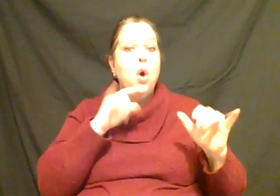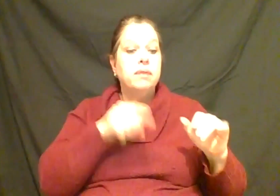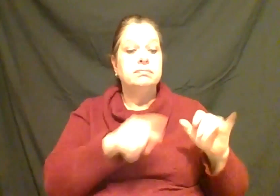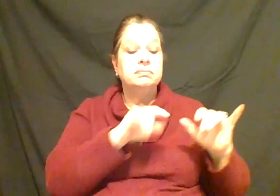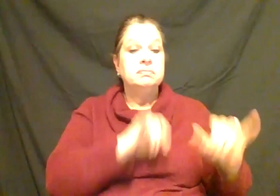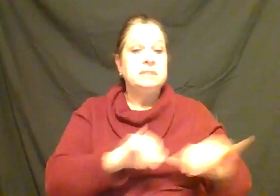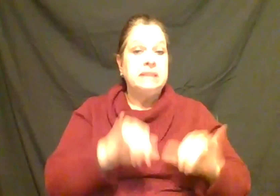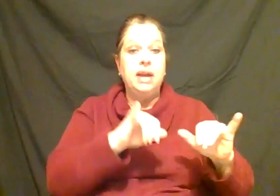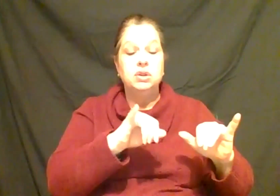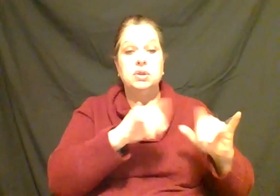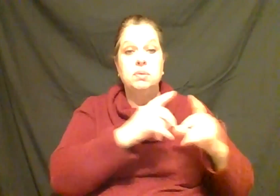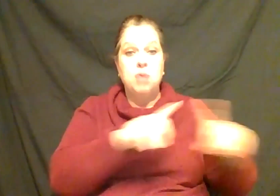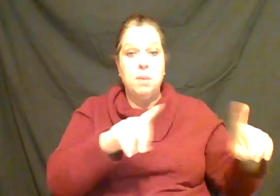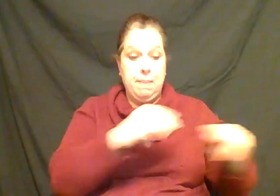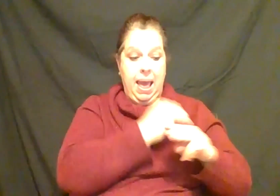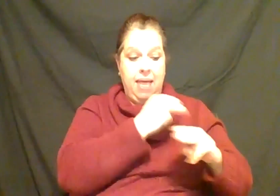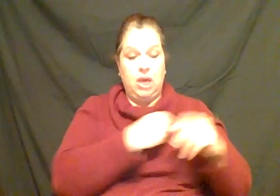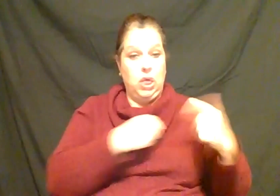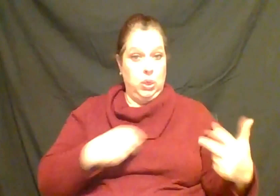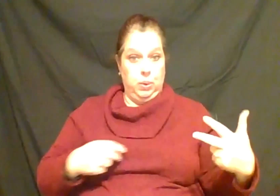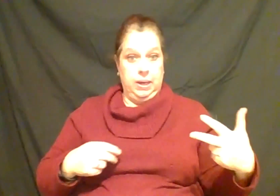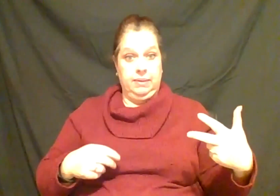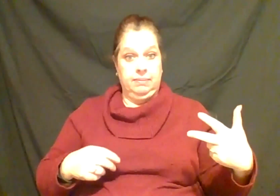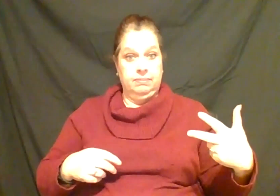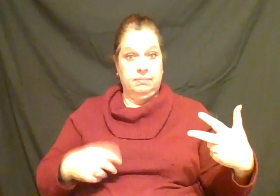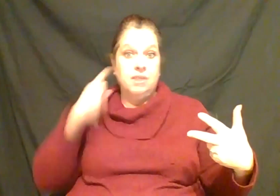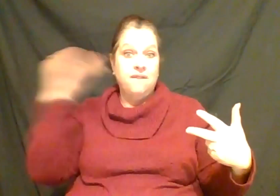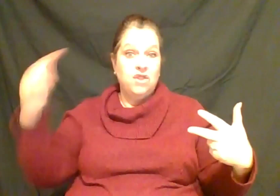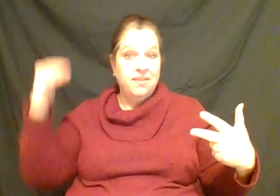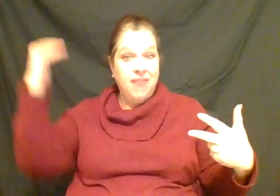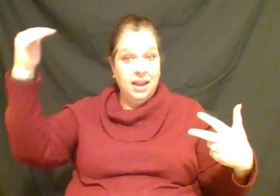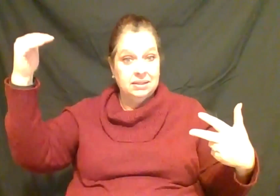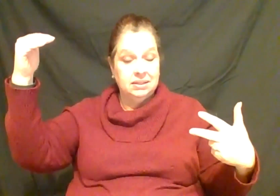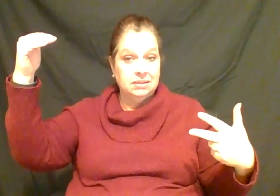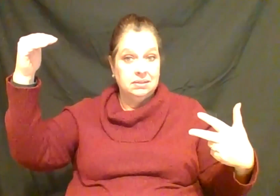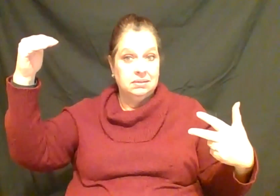comes to mathematics you only need three credits for the advanced studies diploma for mathematics